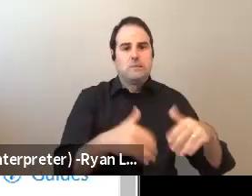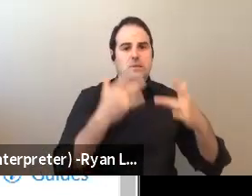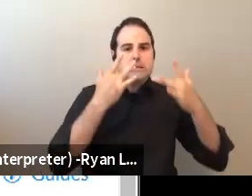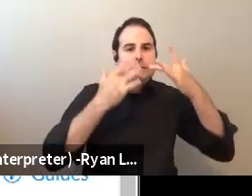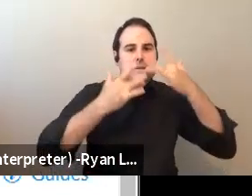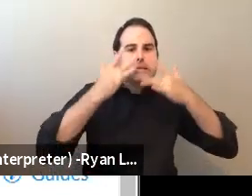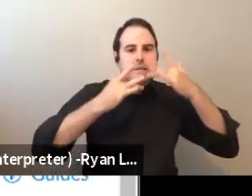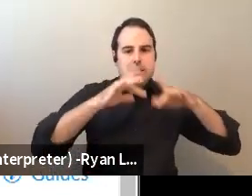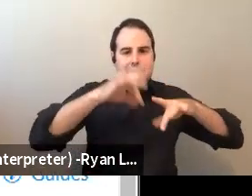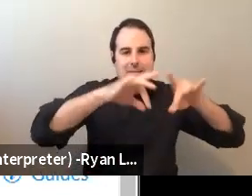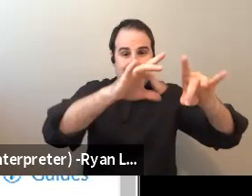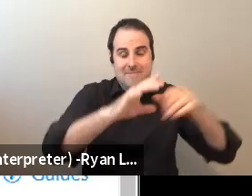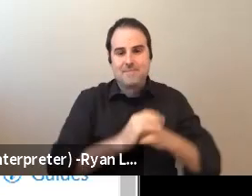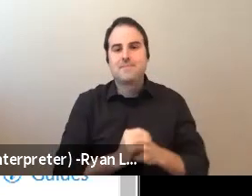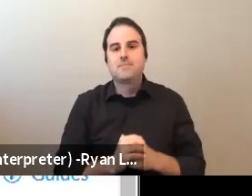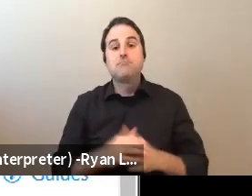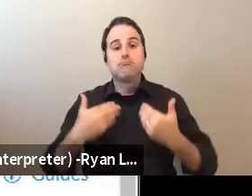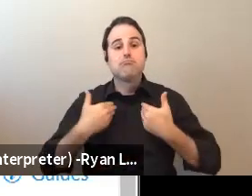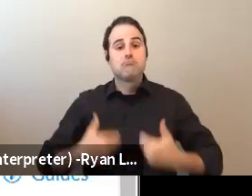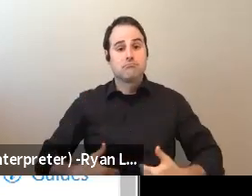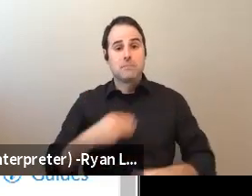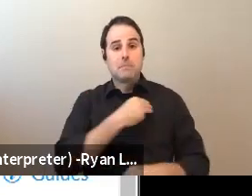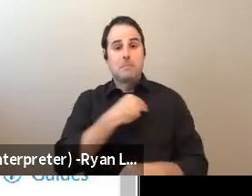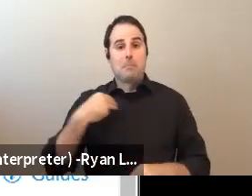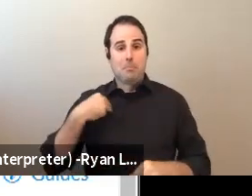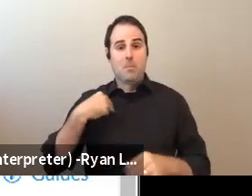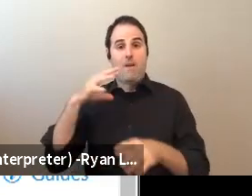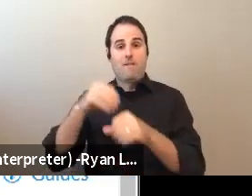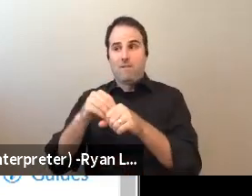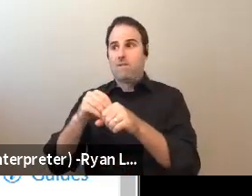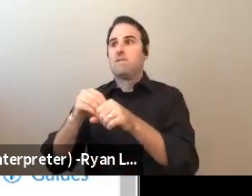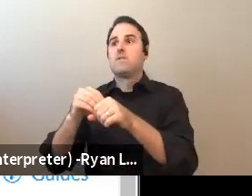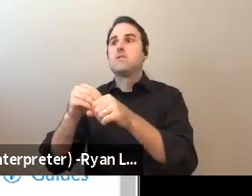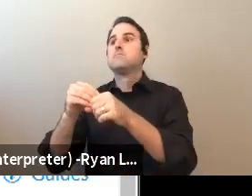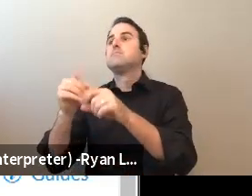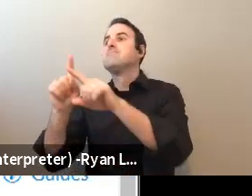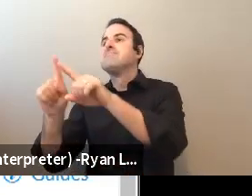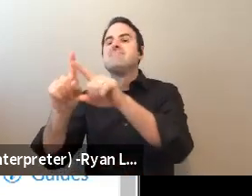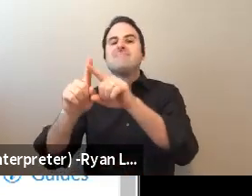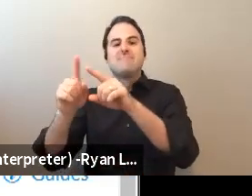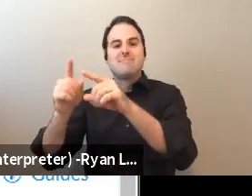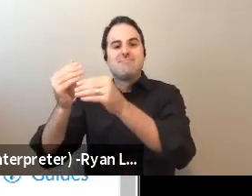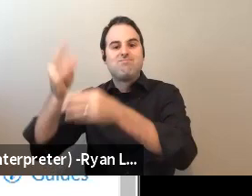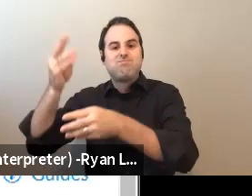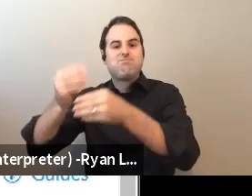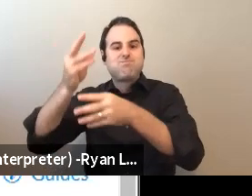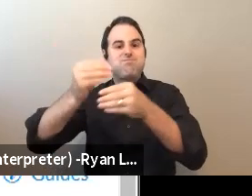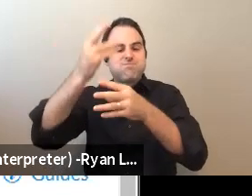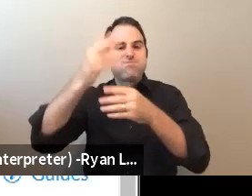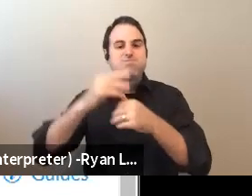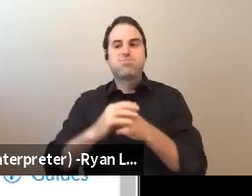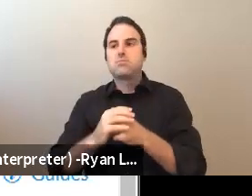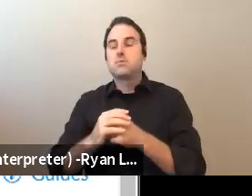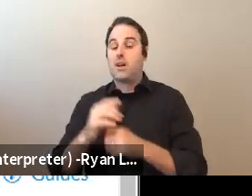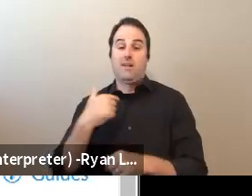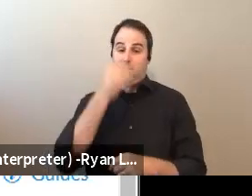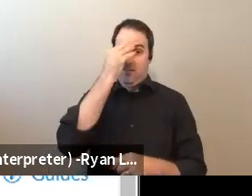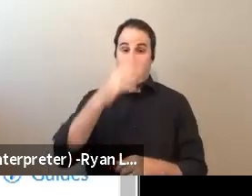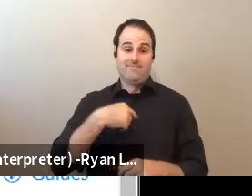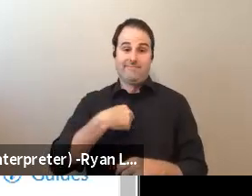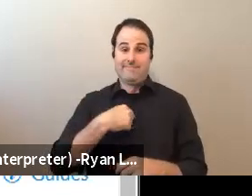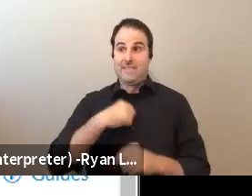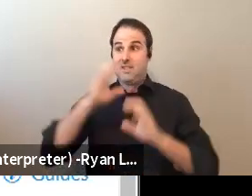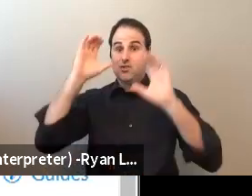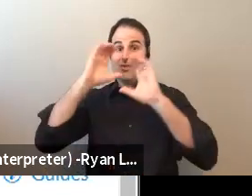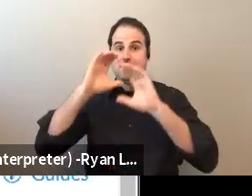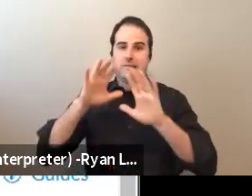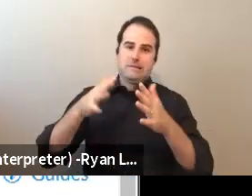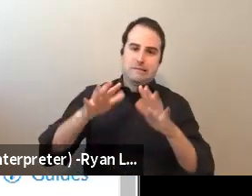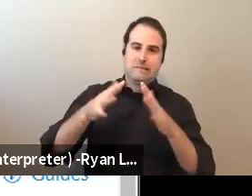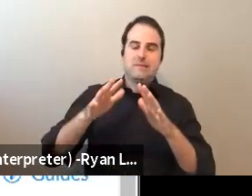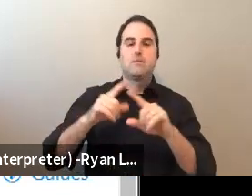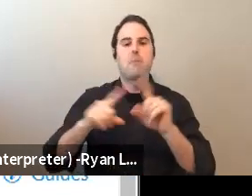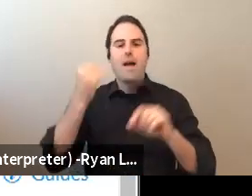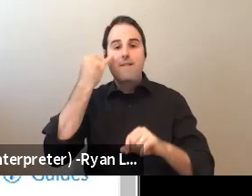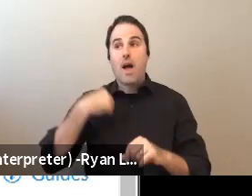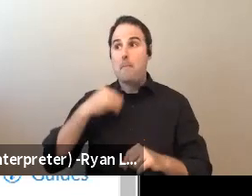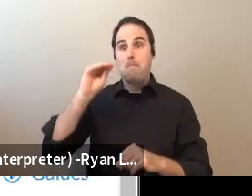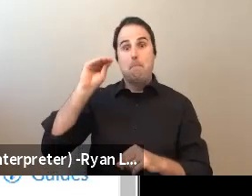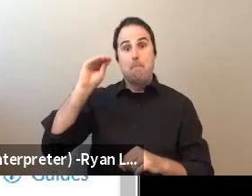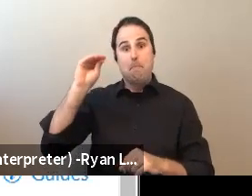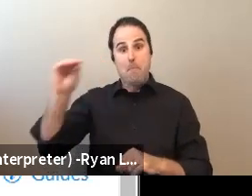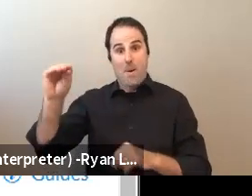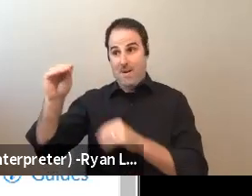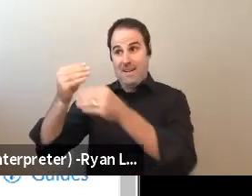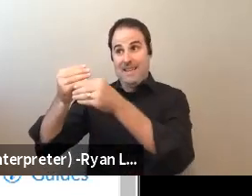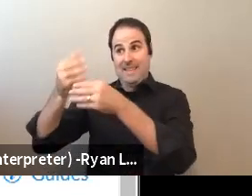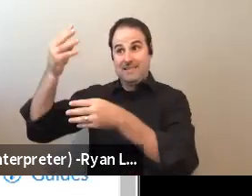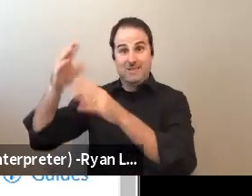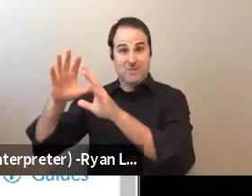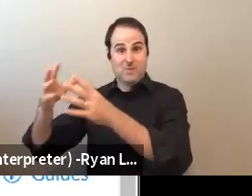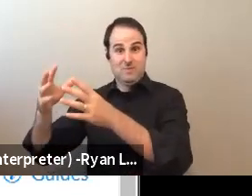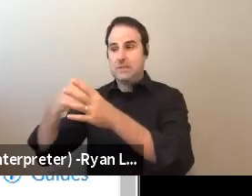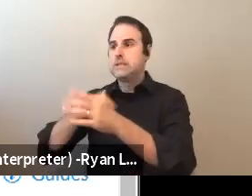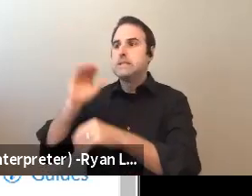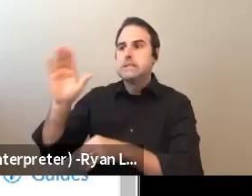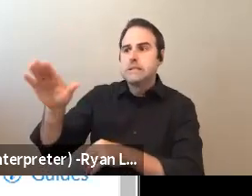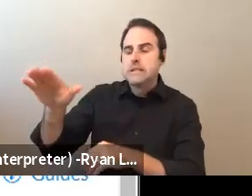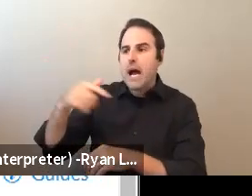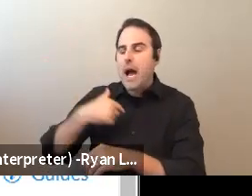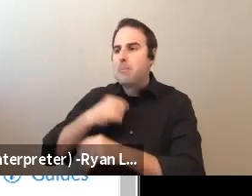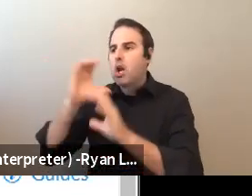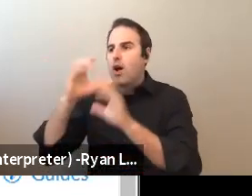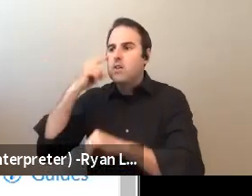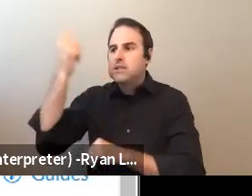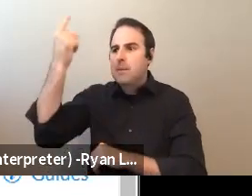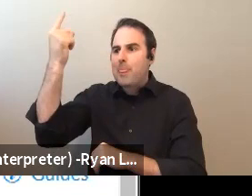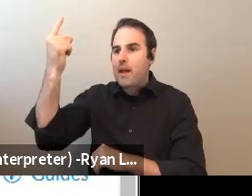Sally Potter: I am a member of a couple of list serves that are absolutely fantastic. I mean, I don't even really have good searching skills, but if I just post in the listserv. I'm looking for something, then these other fantastic people who are a part of